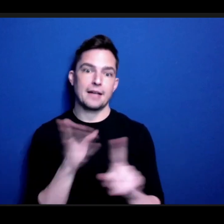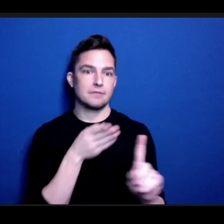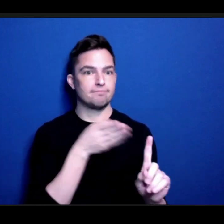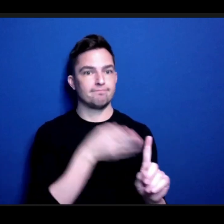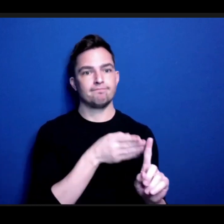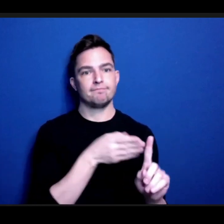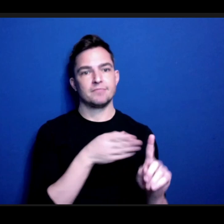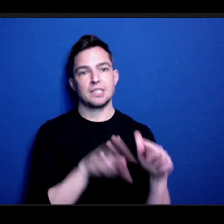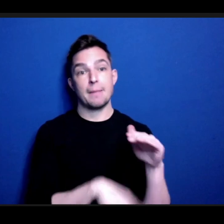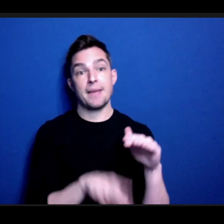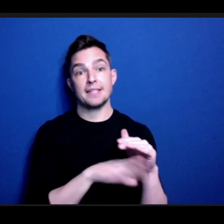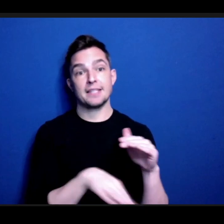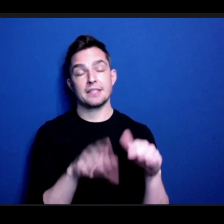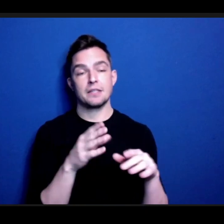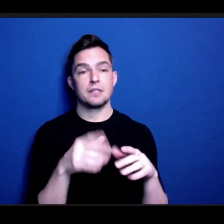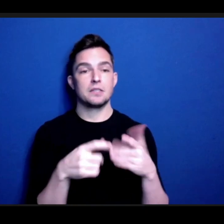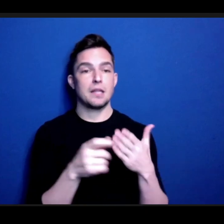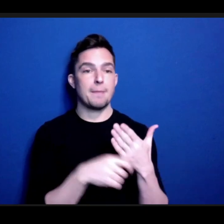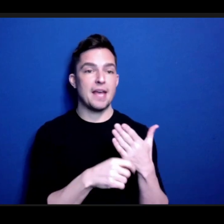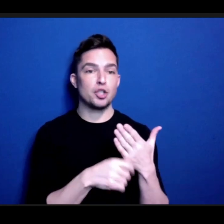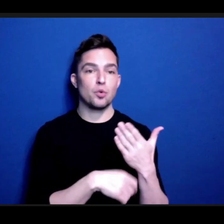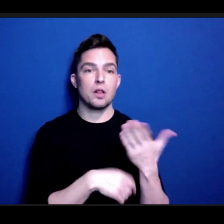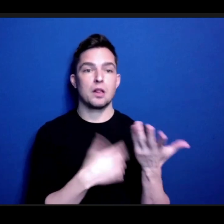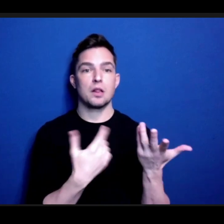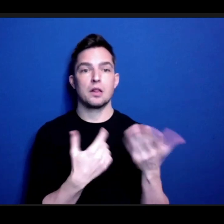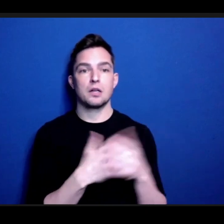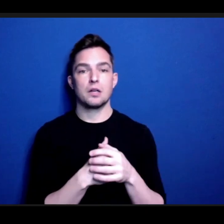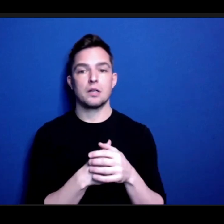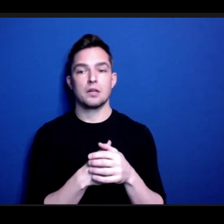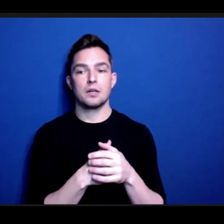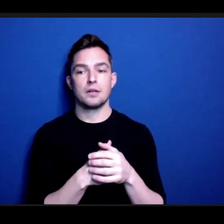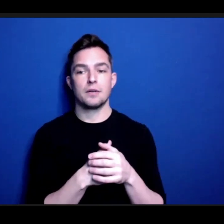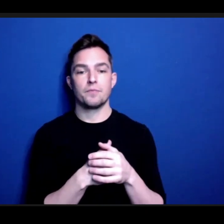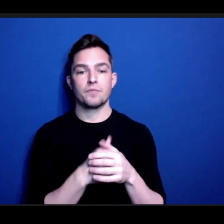back to the manual, to the non-digital version.